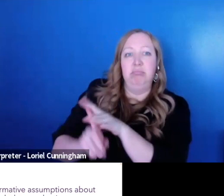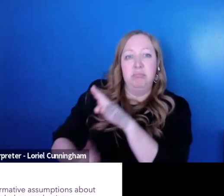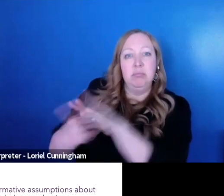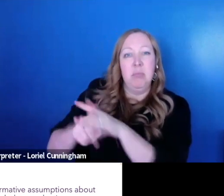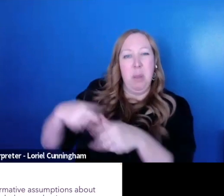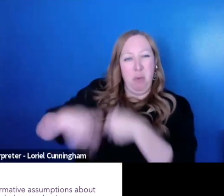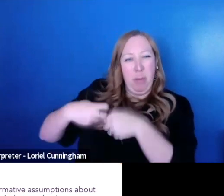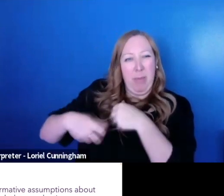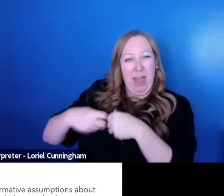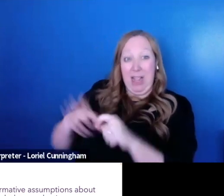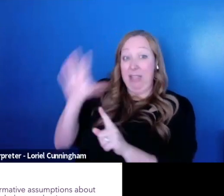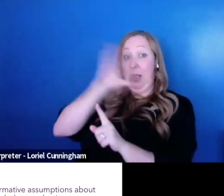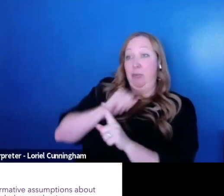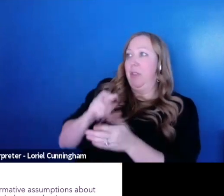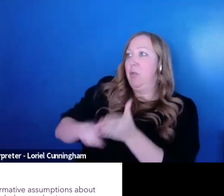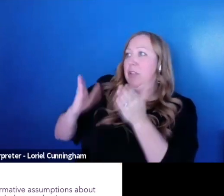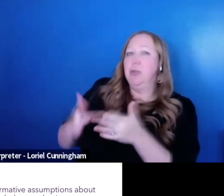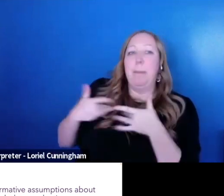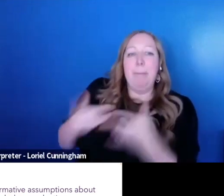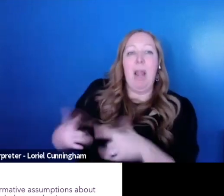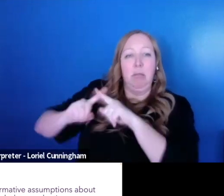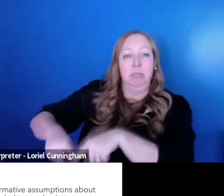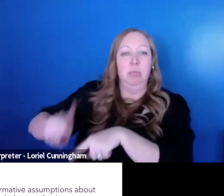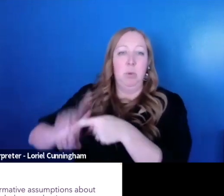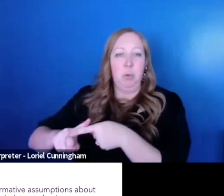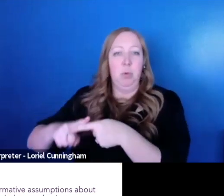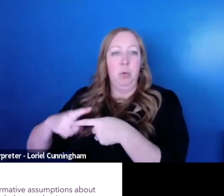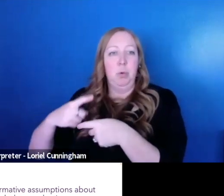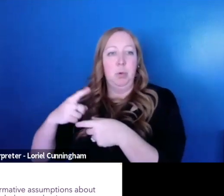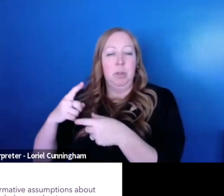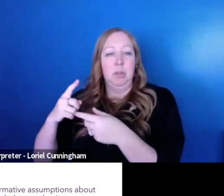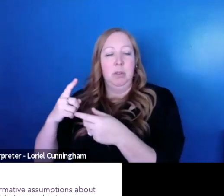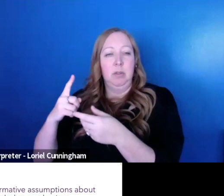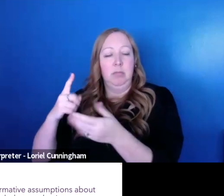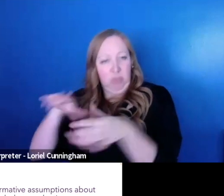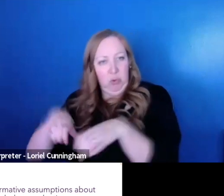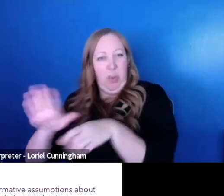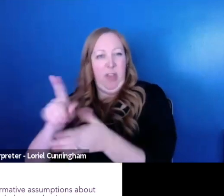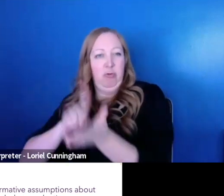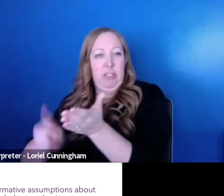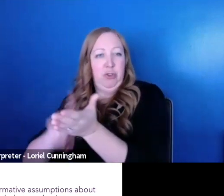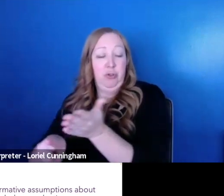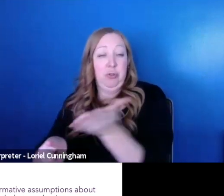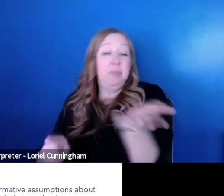research. So we can go back to the example of the EEG cap. This is something we all kind of use. We can think about